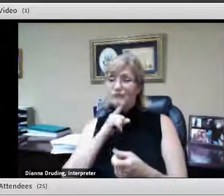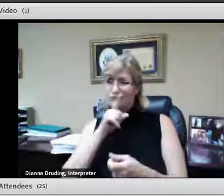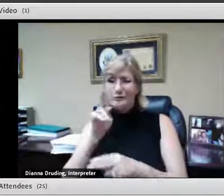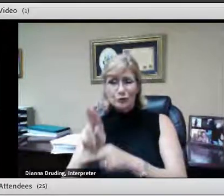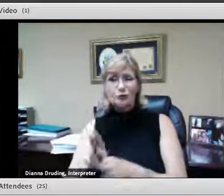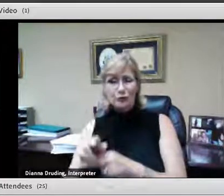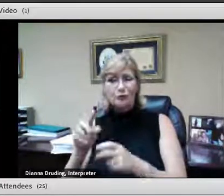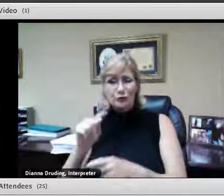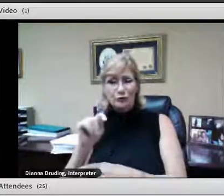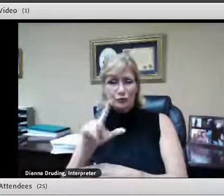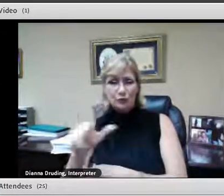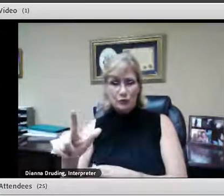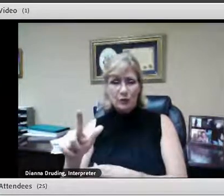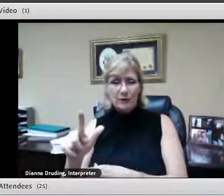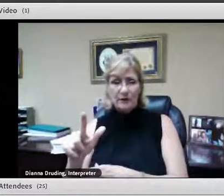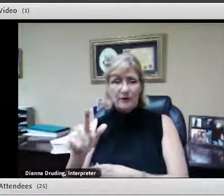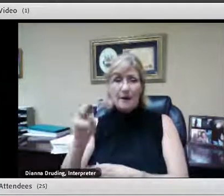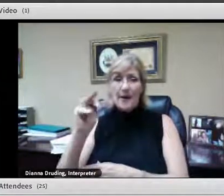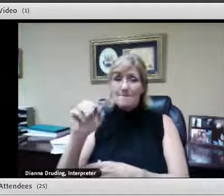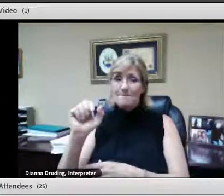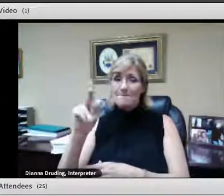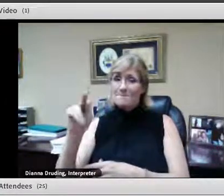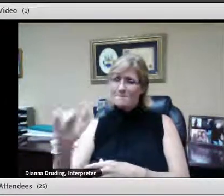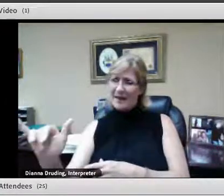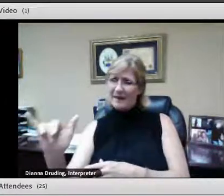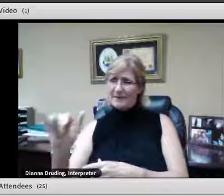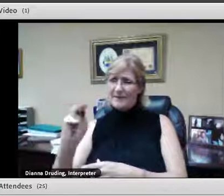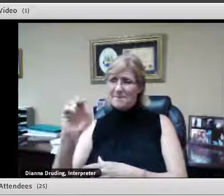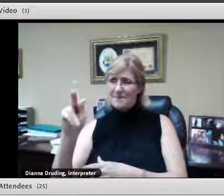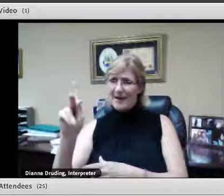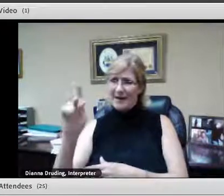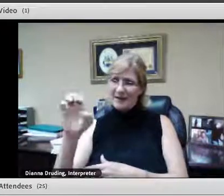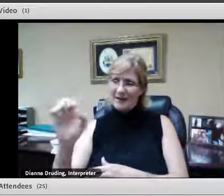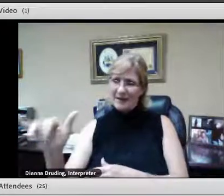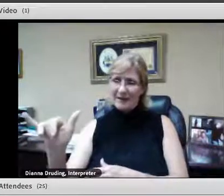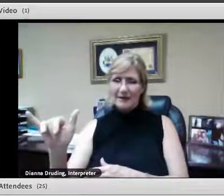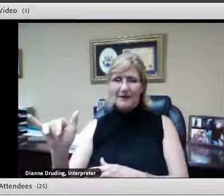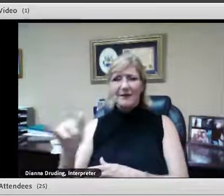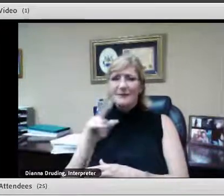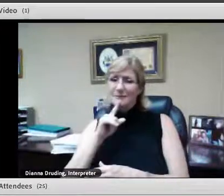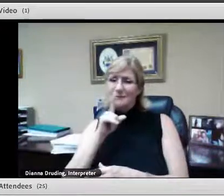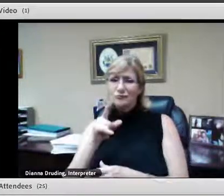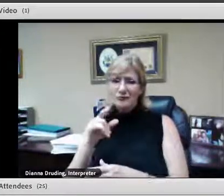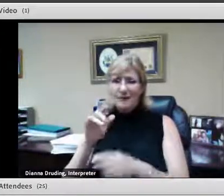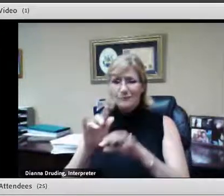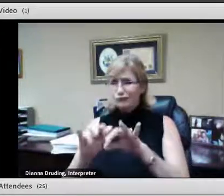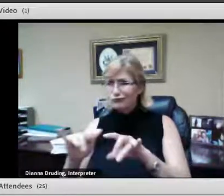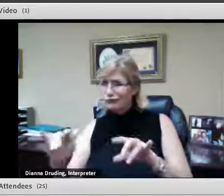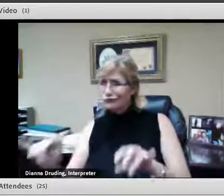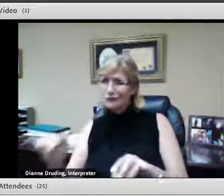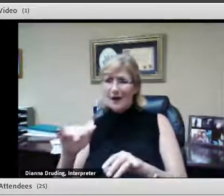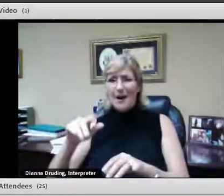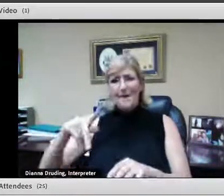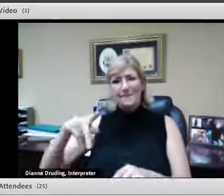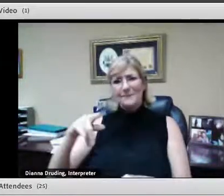Makey Makey is another really popular tool for us. We make Makey Makey pianos all the time. But one of the things we did recently,